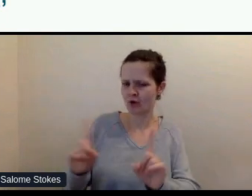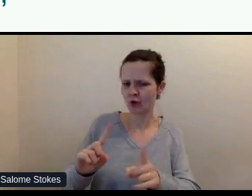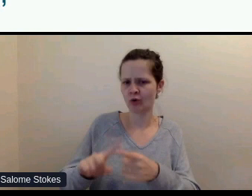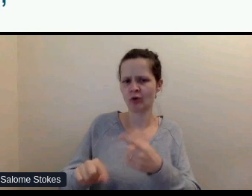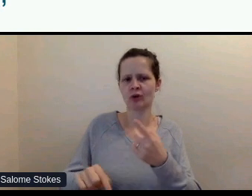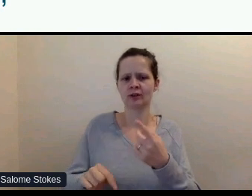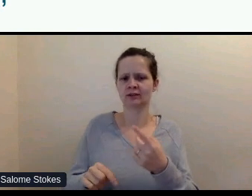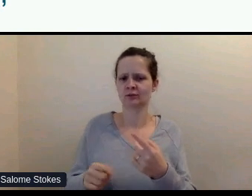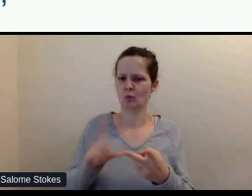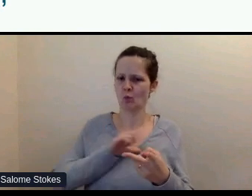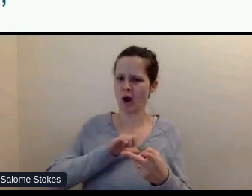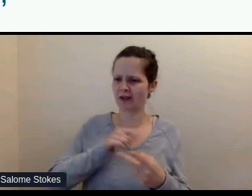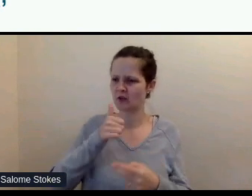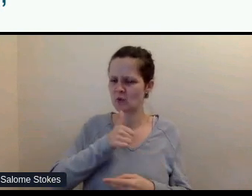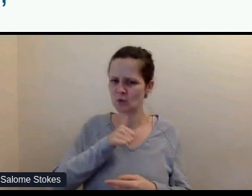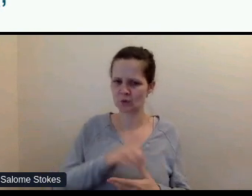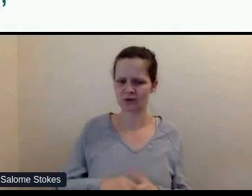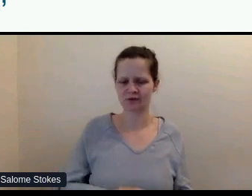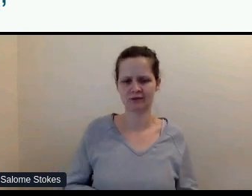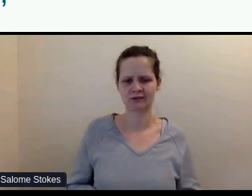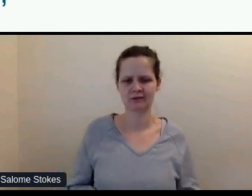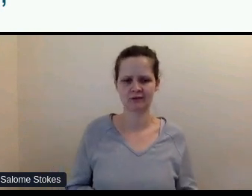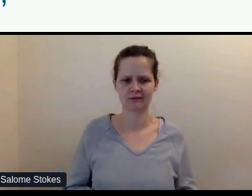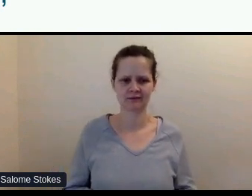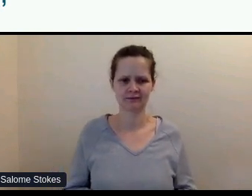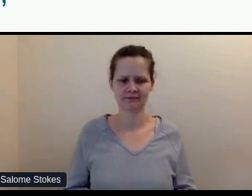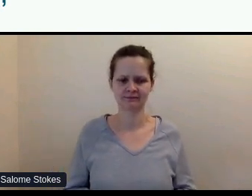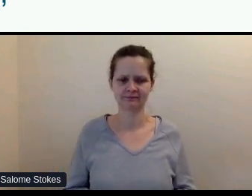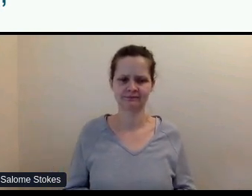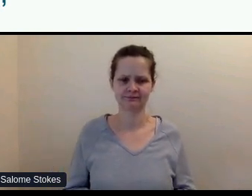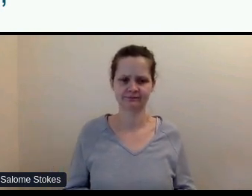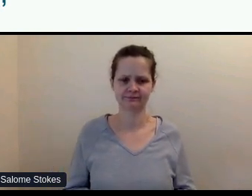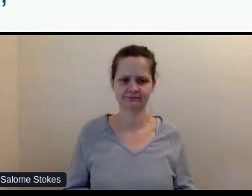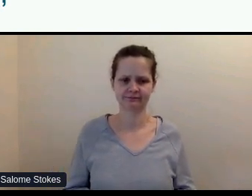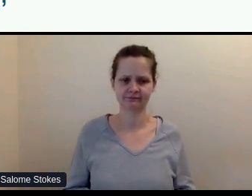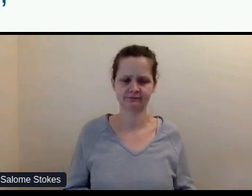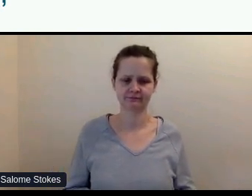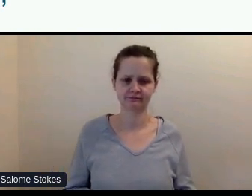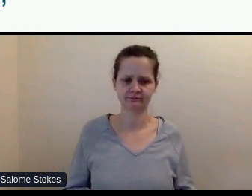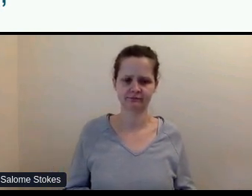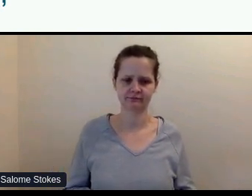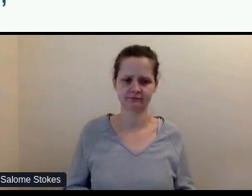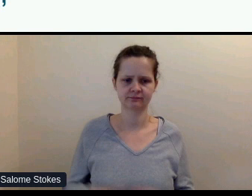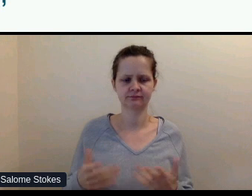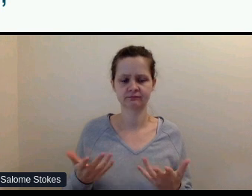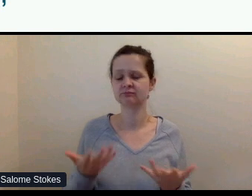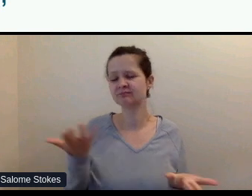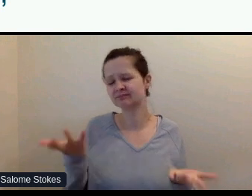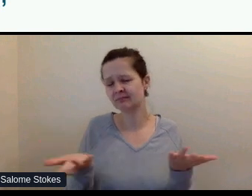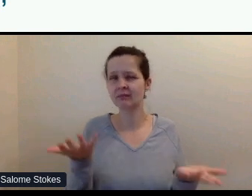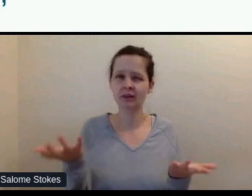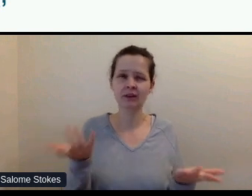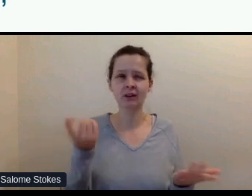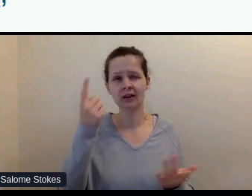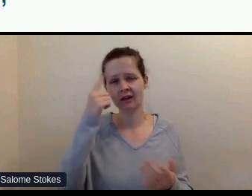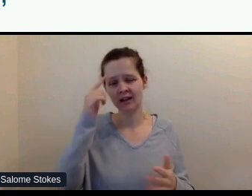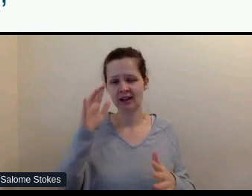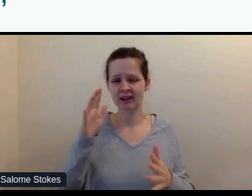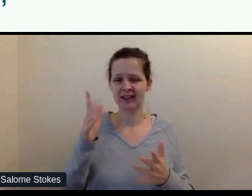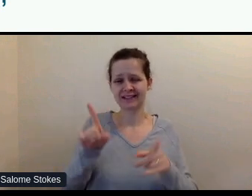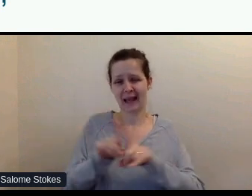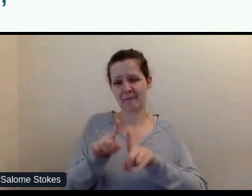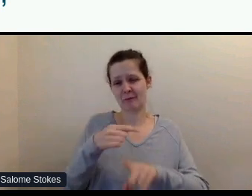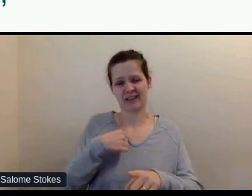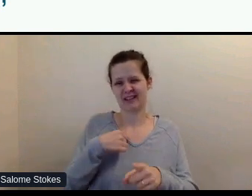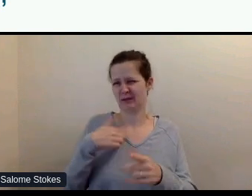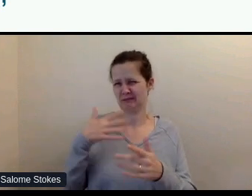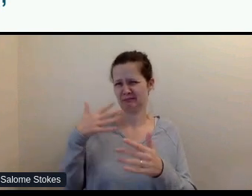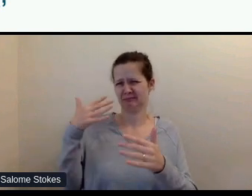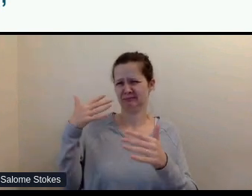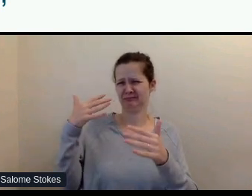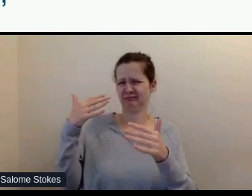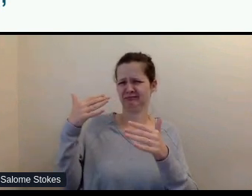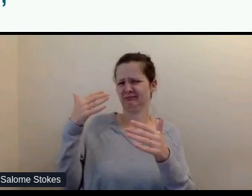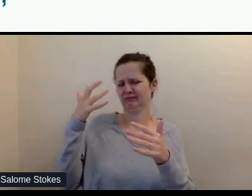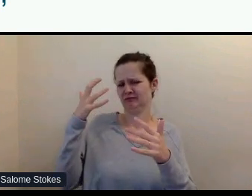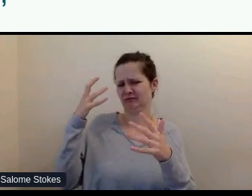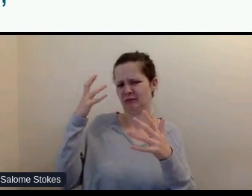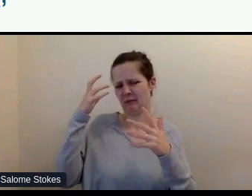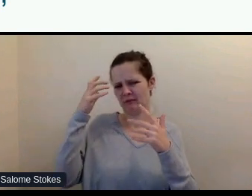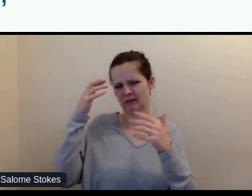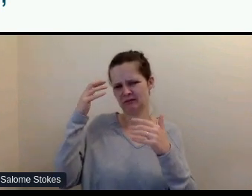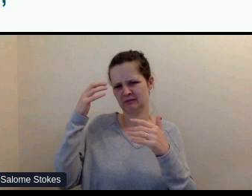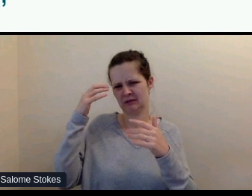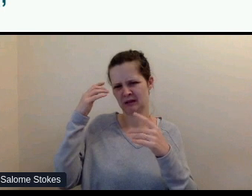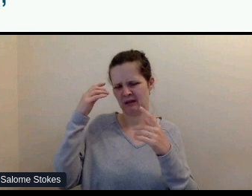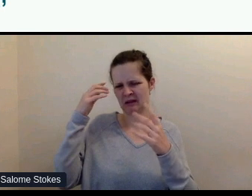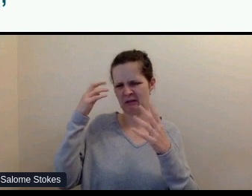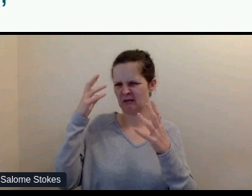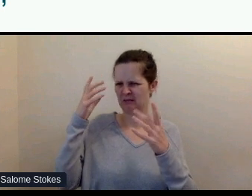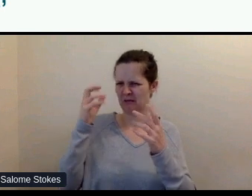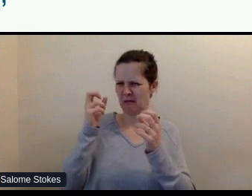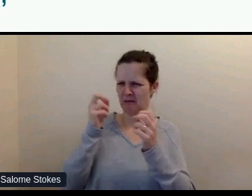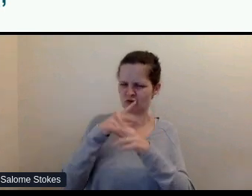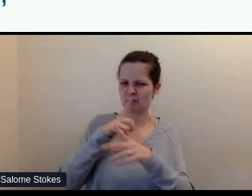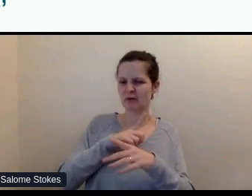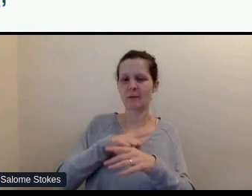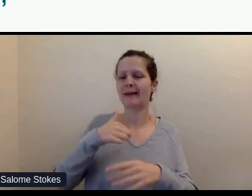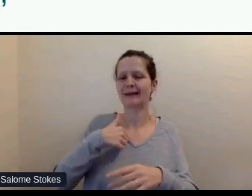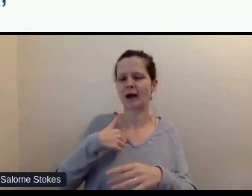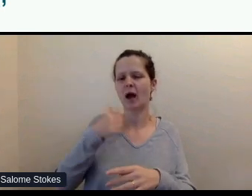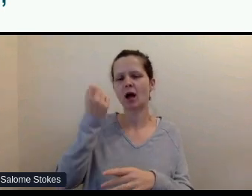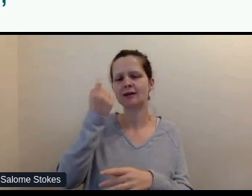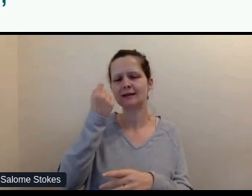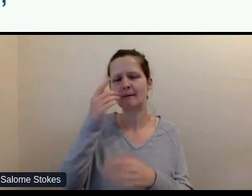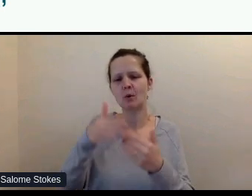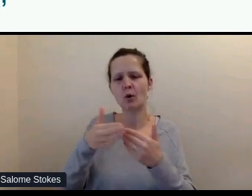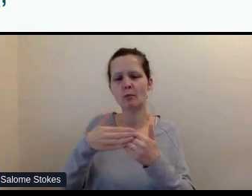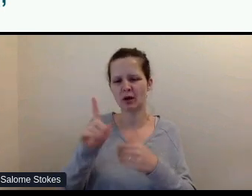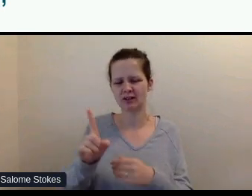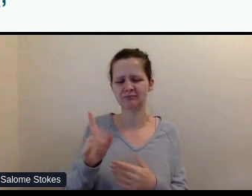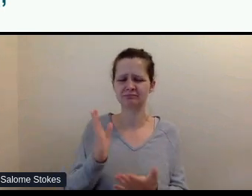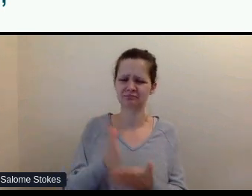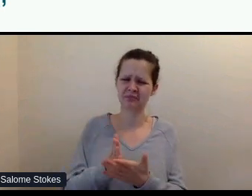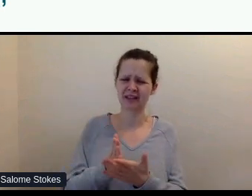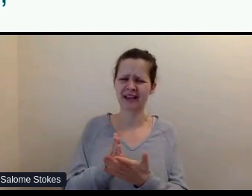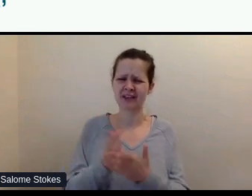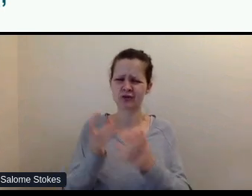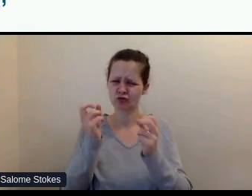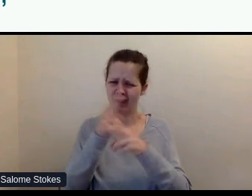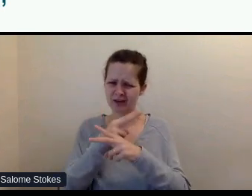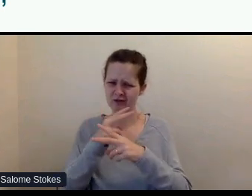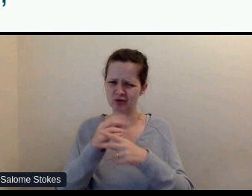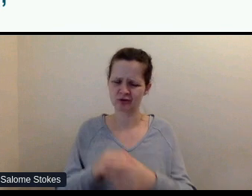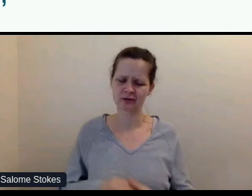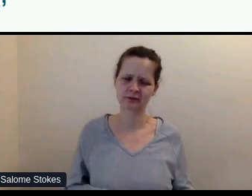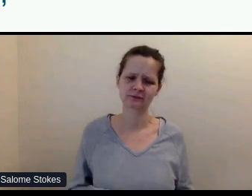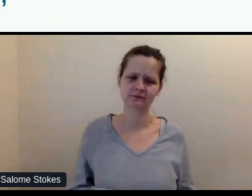I suppose it's a bit of a way it's a bit of a mystery for me and a strange phenomenon.